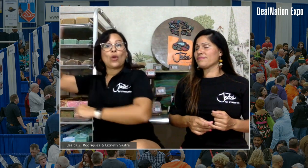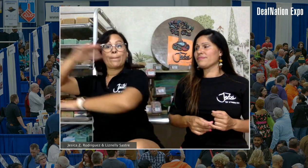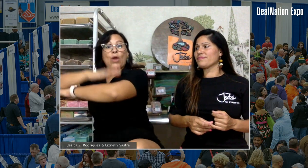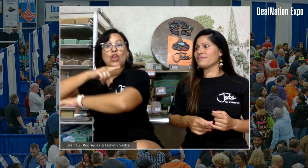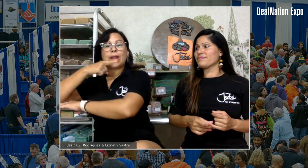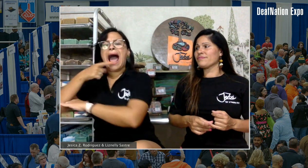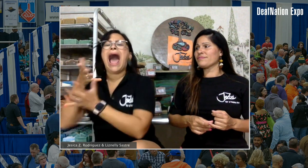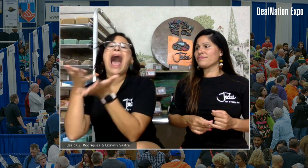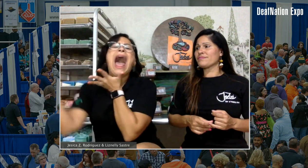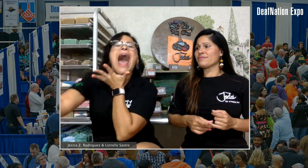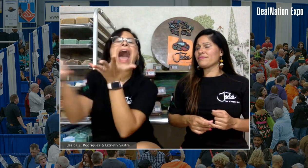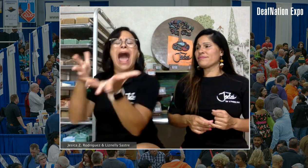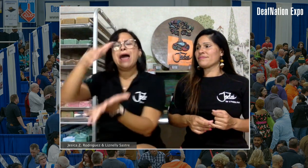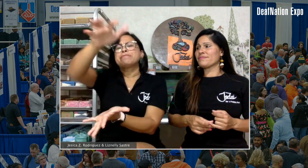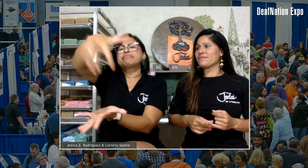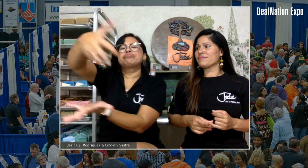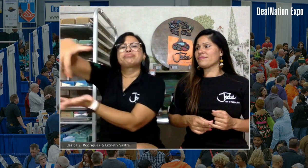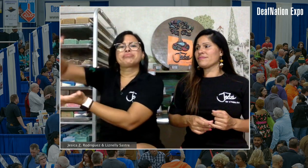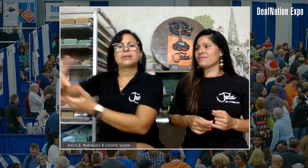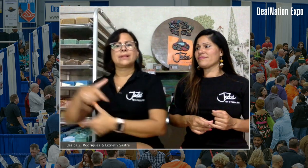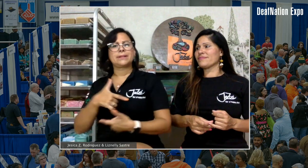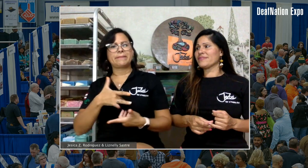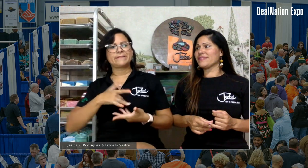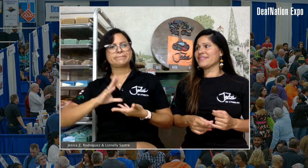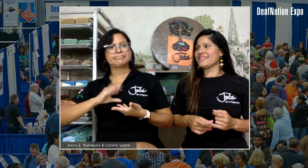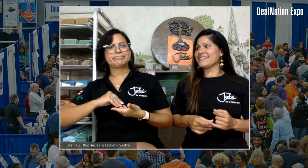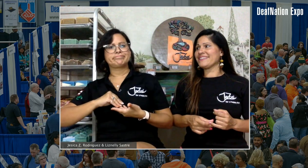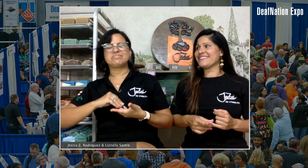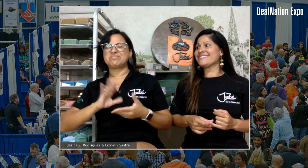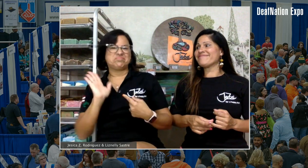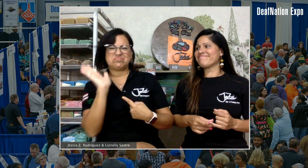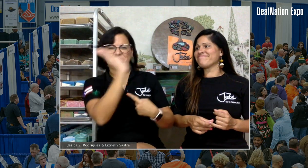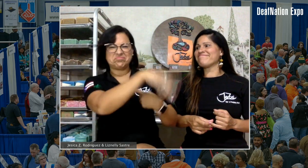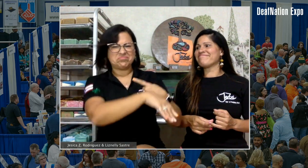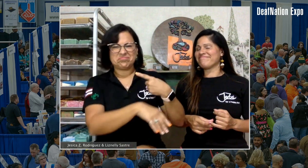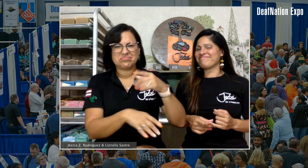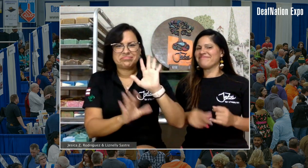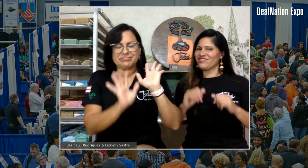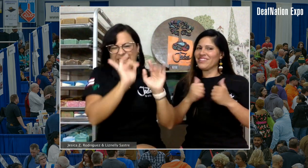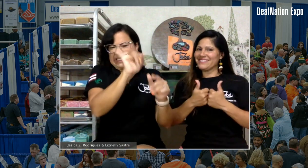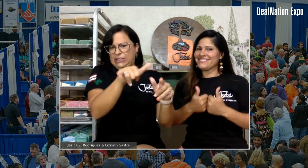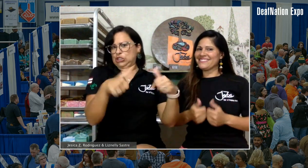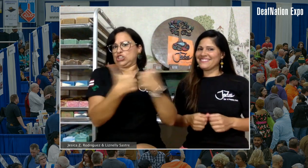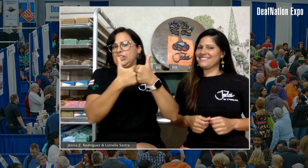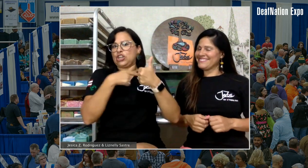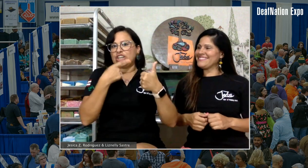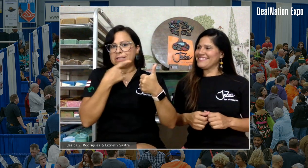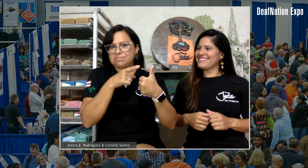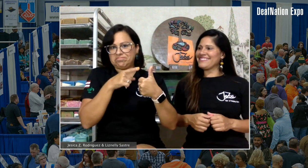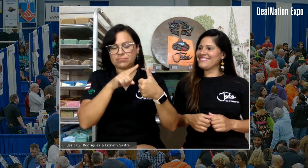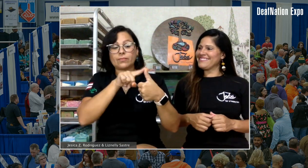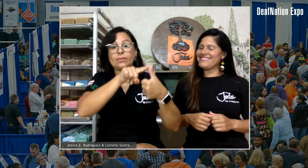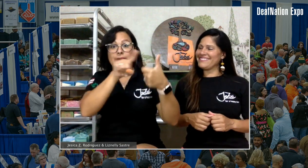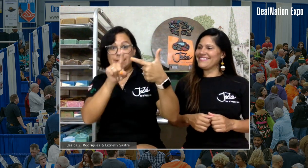At other booths, they’ll chat with others and buy more. It feels dejecting. That’s a challenge, with hearing people.